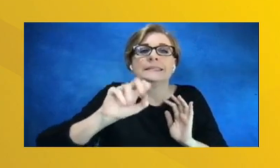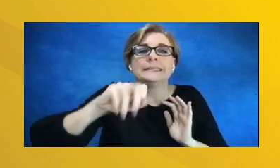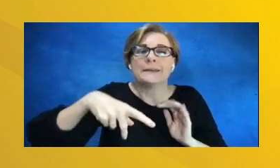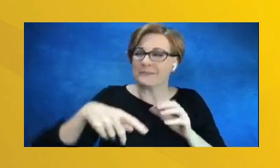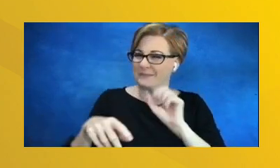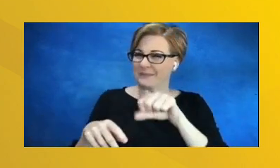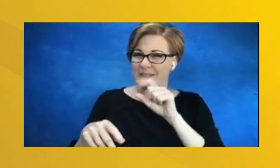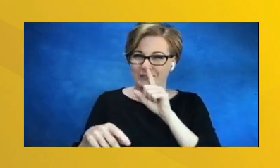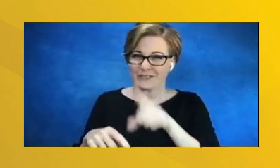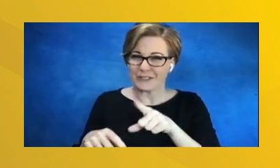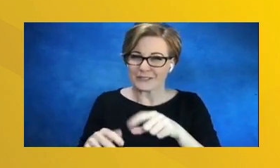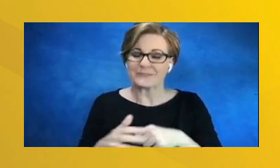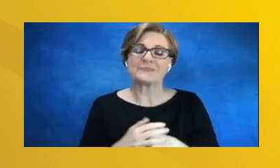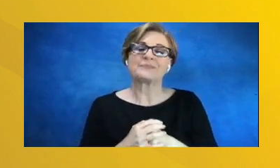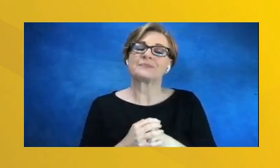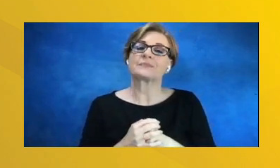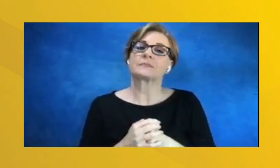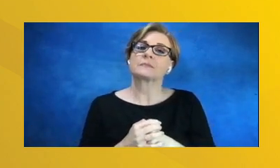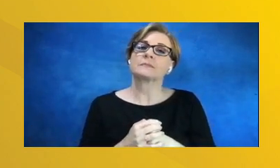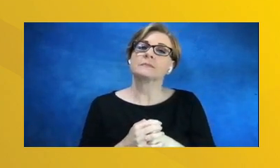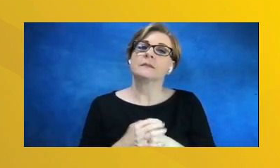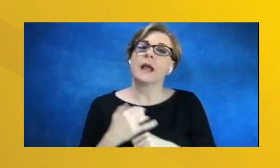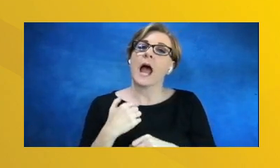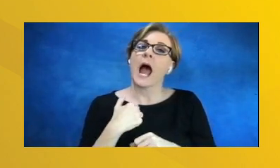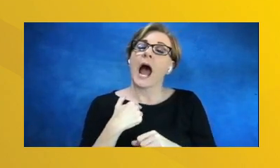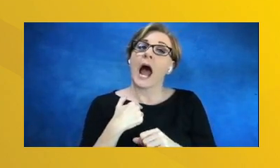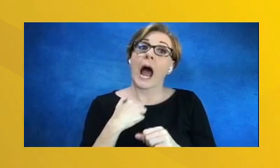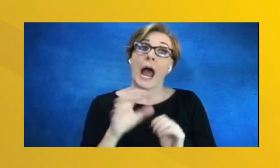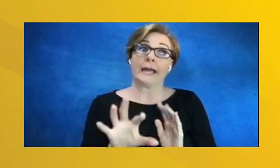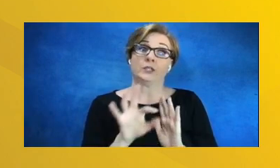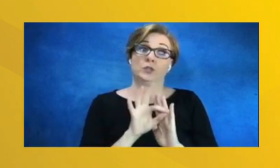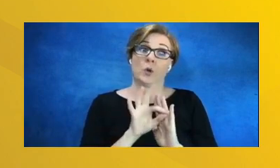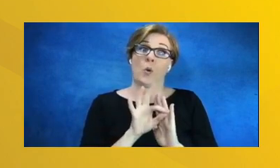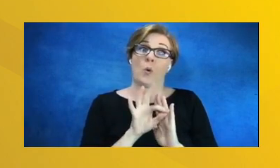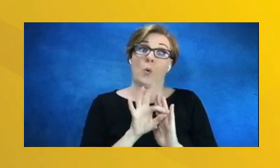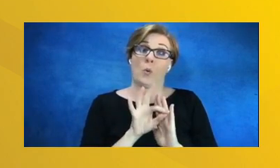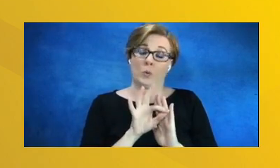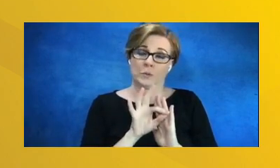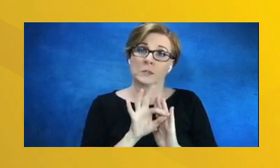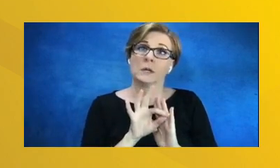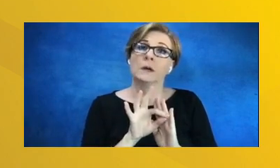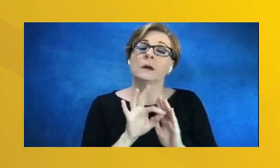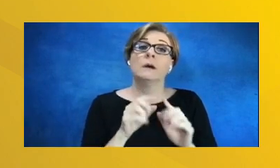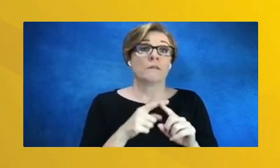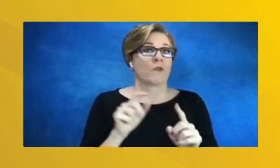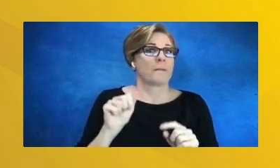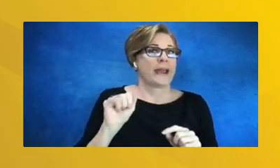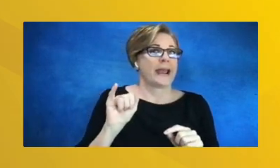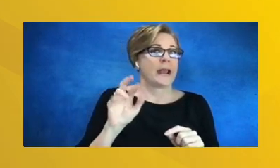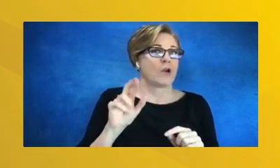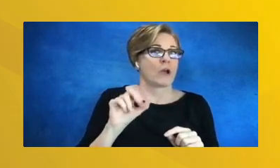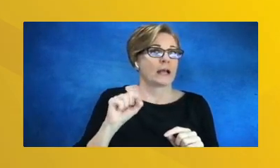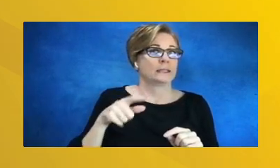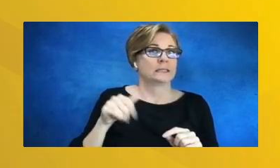So I chose, for our treasure hunt, the treasure from the National Air and Space Museum, the Wright Flyer.